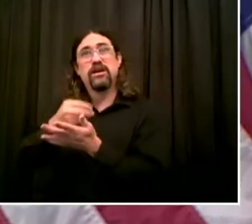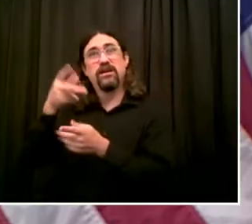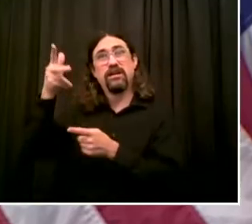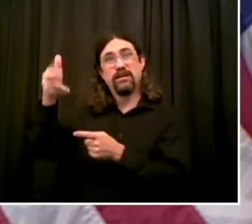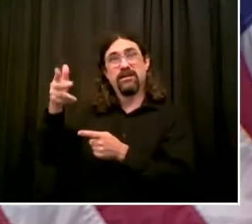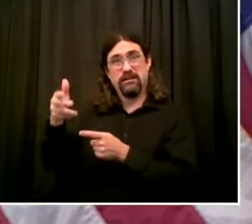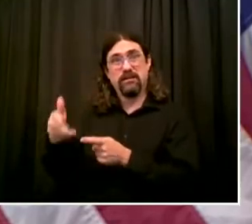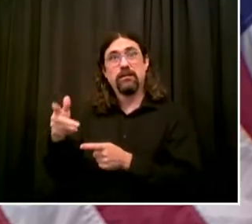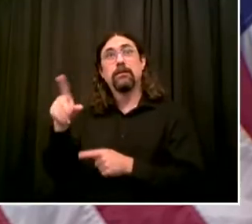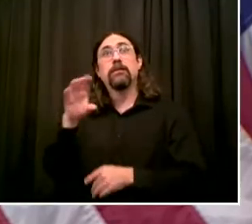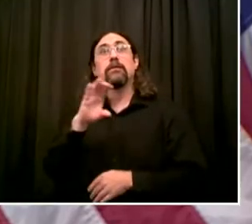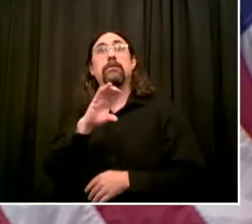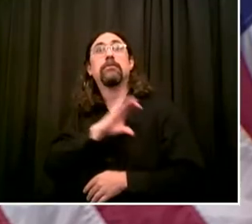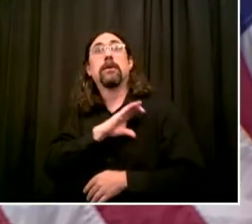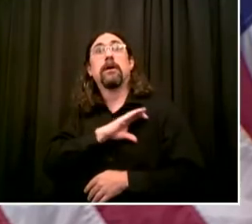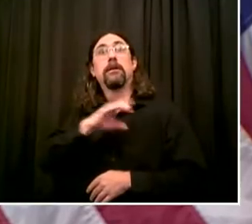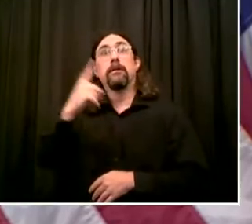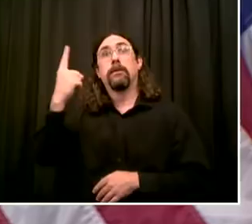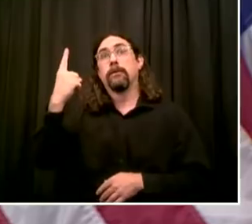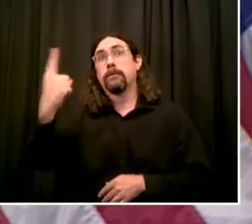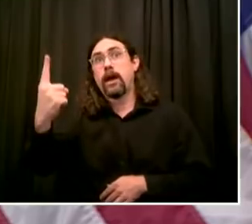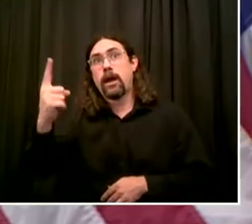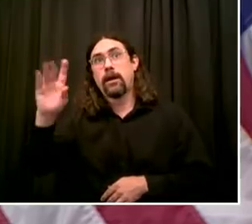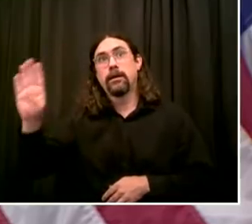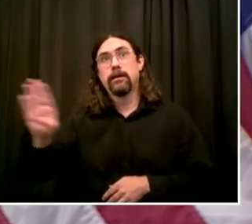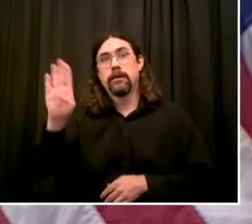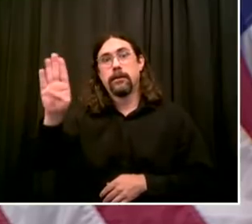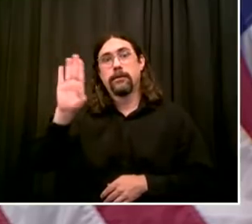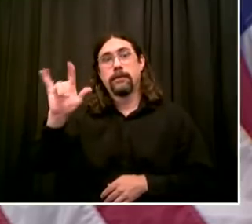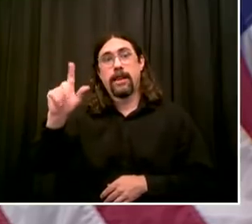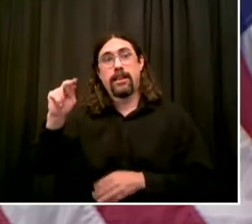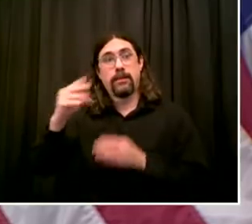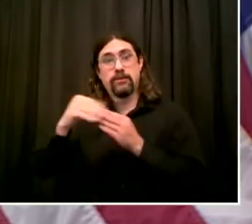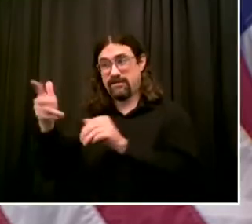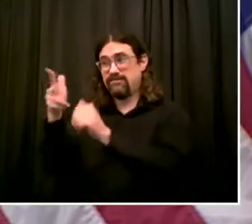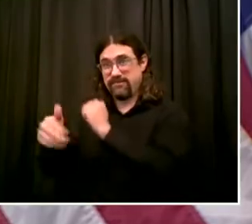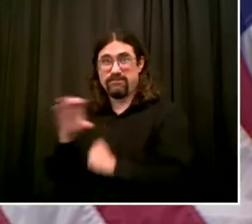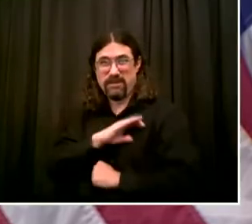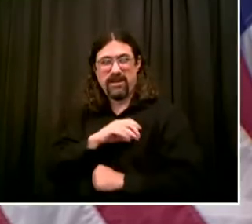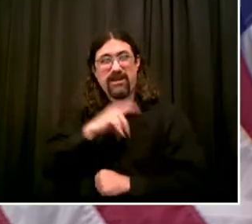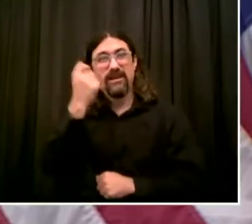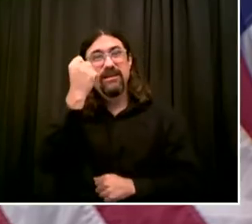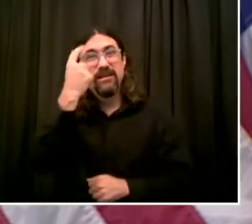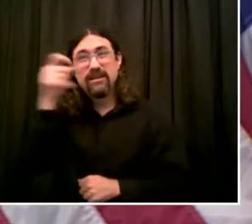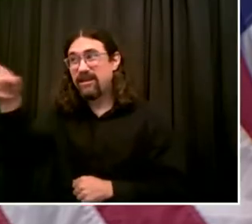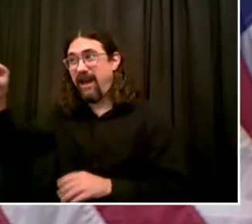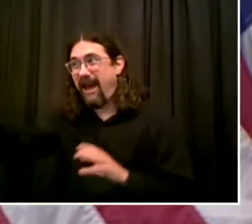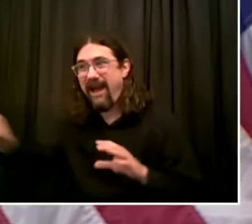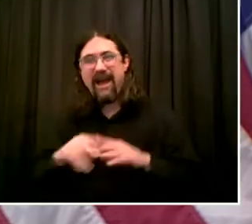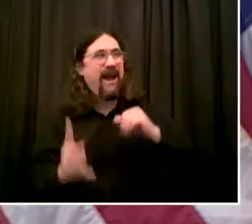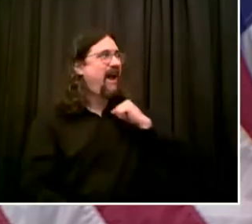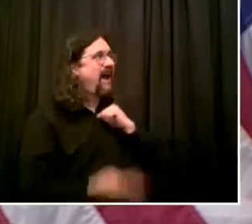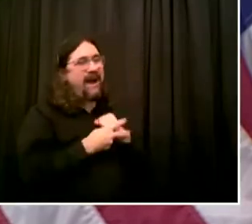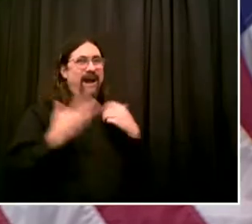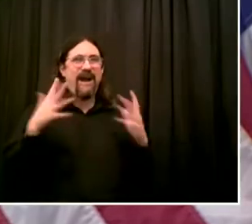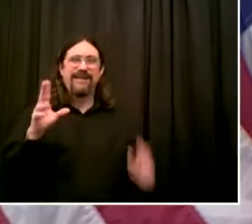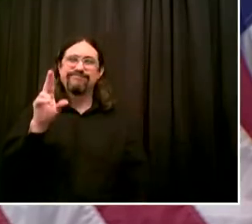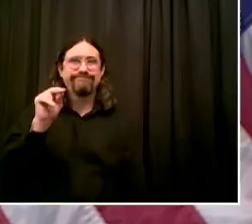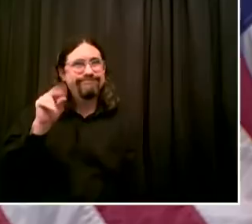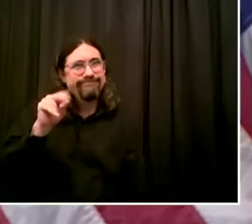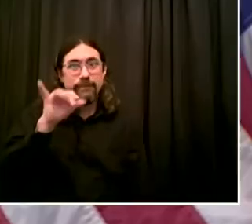IN PHASES FOR THE NYPD AND TO